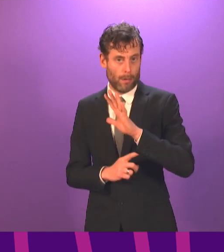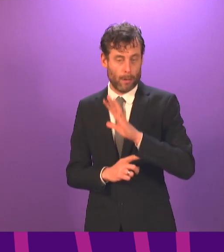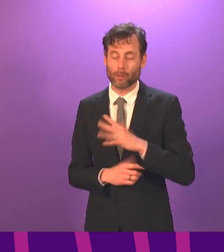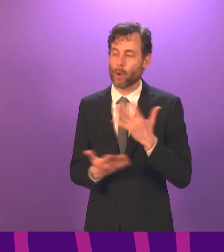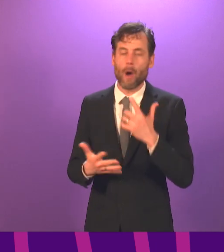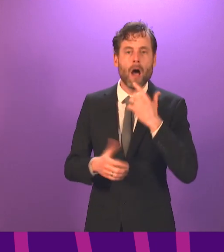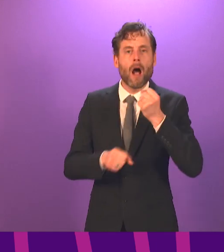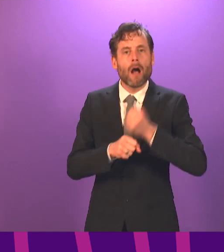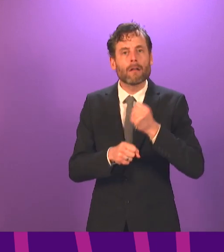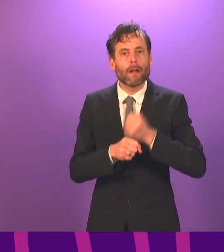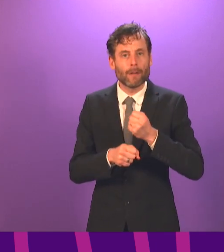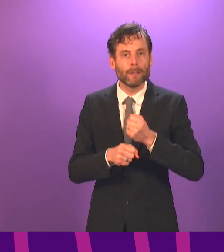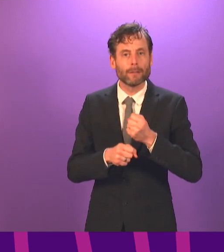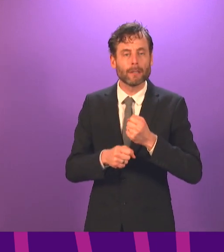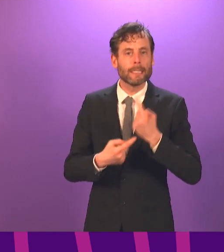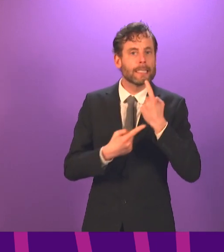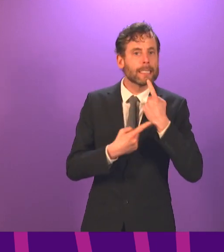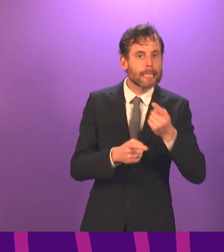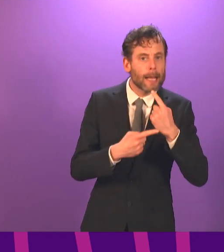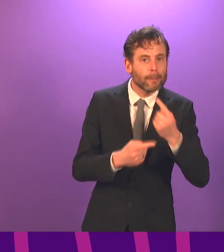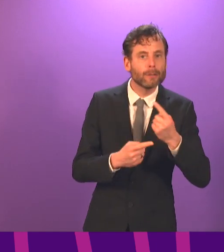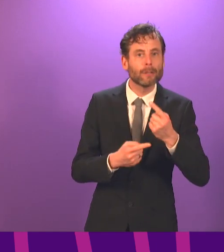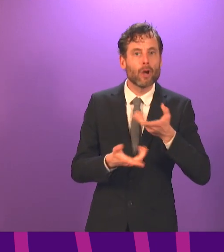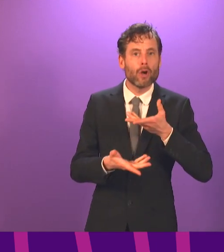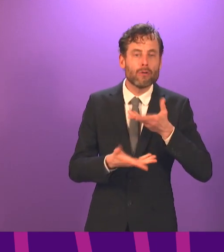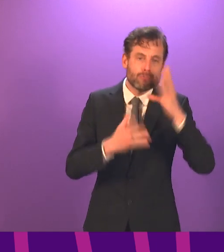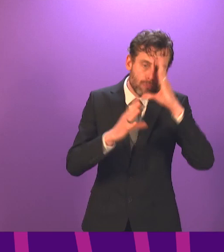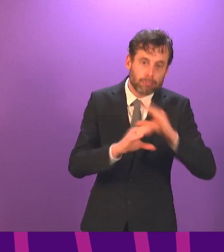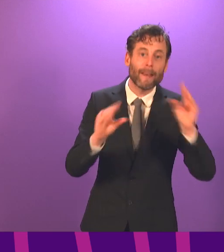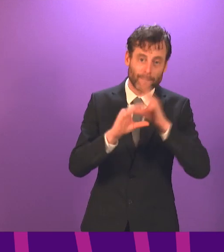briefings will be led by public officials when the Parliament rises on 24 March?